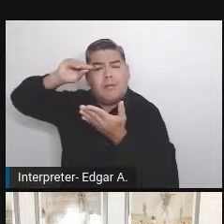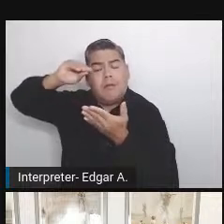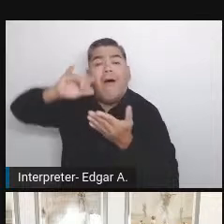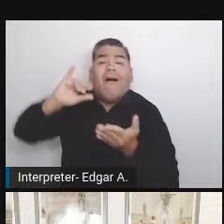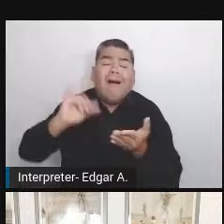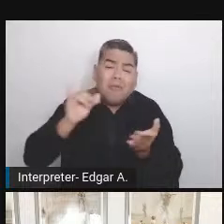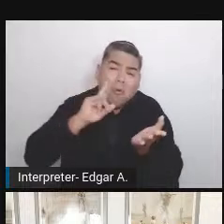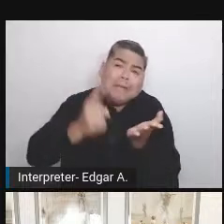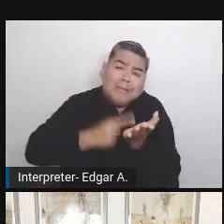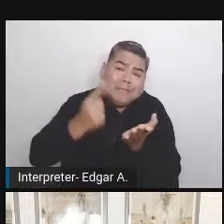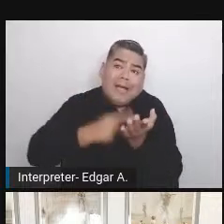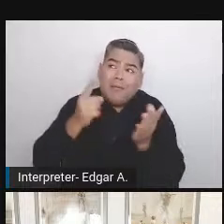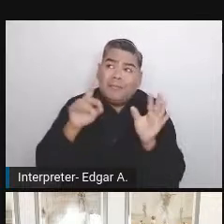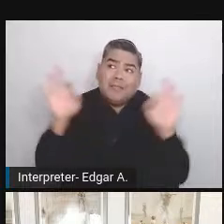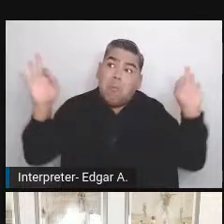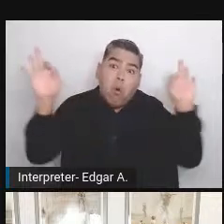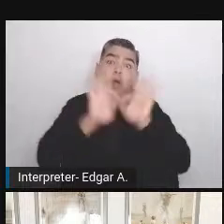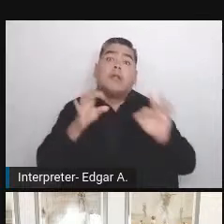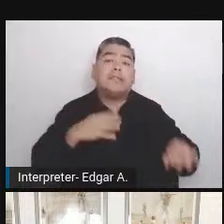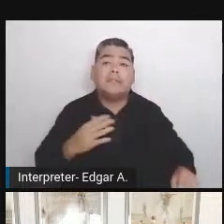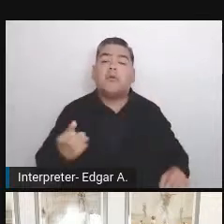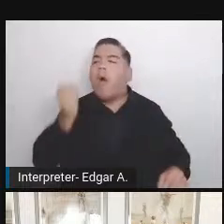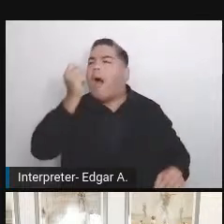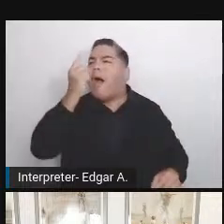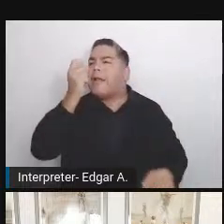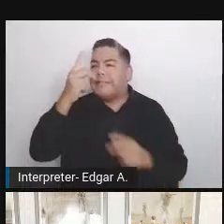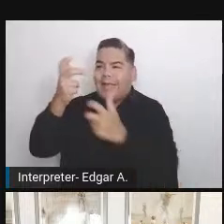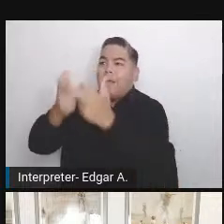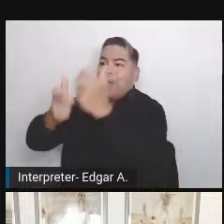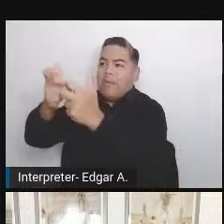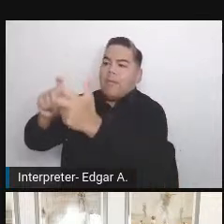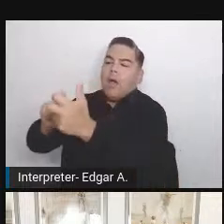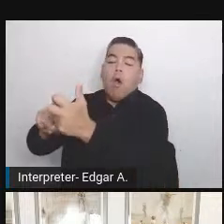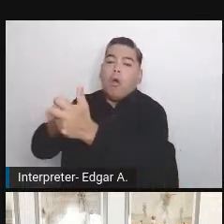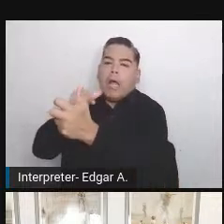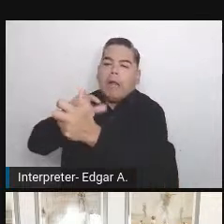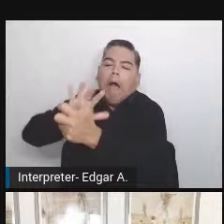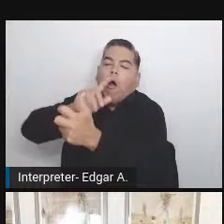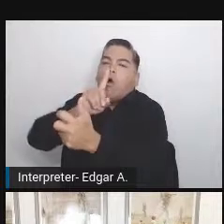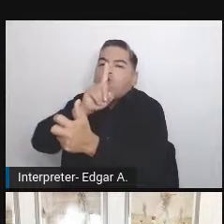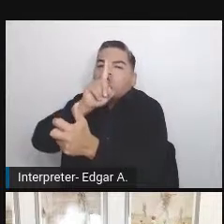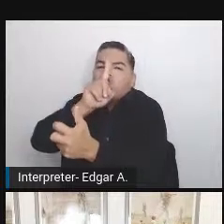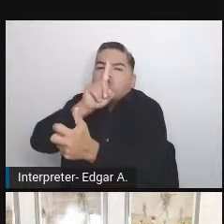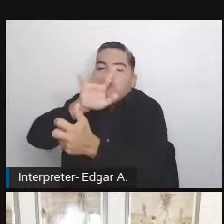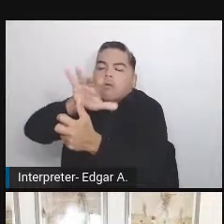From my perspective, I see sometimes it is enough to understand the problem,